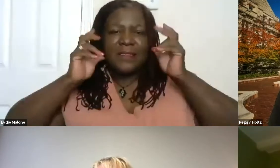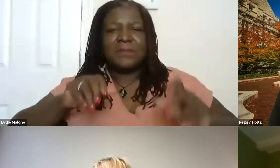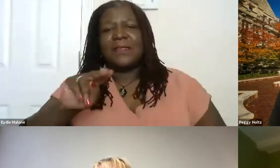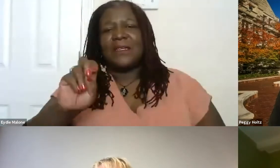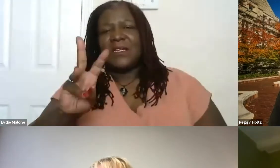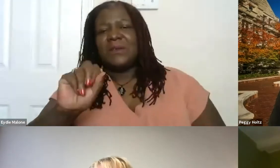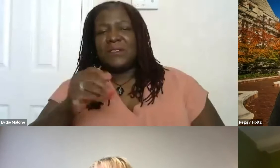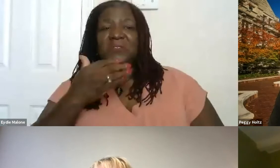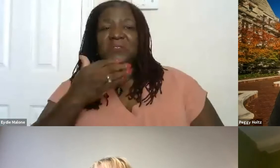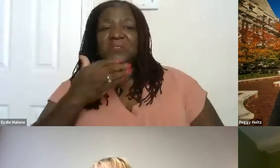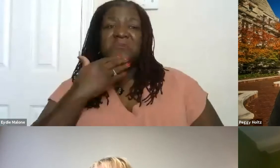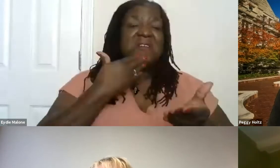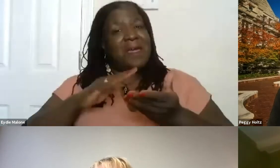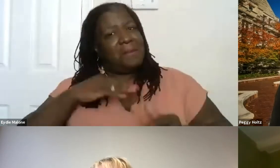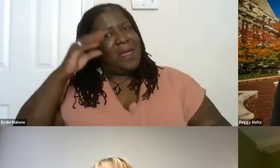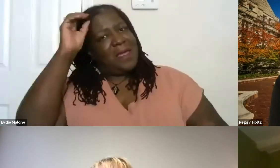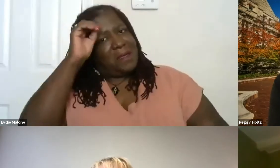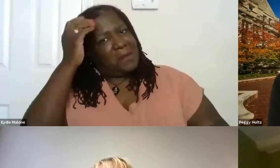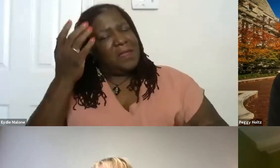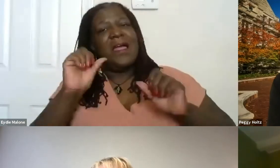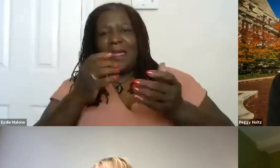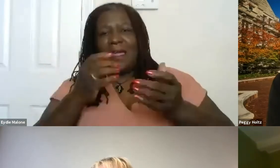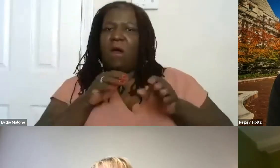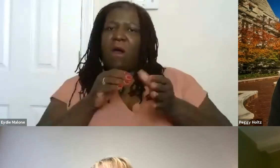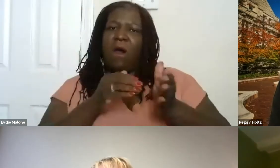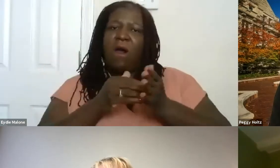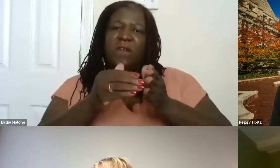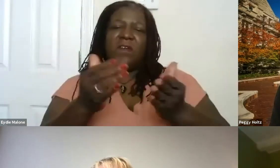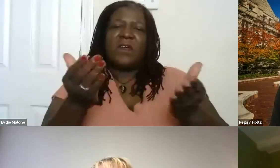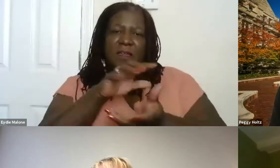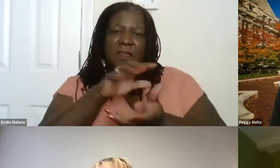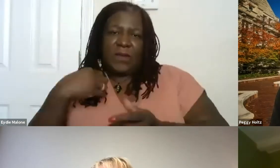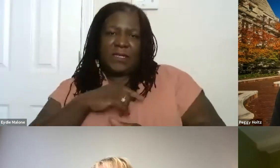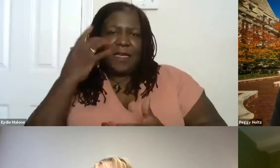and can often confuse us parents that don't have a complete direction of what our the